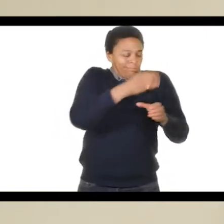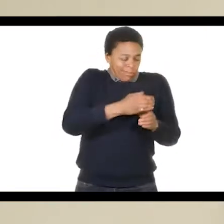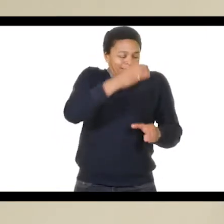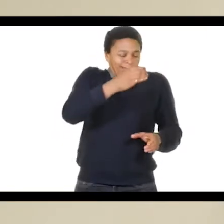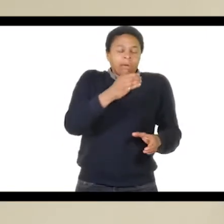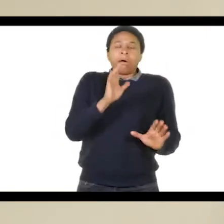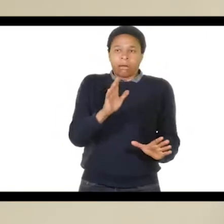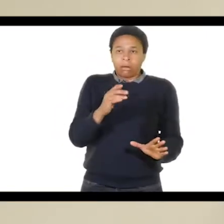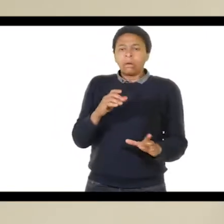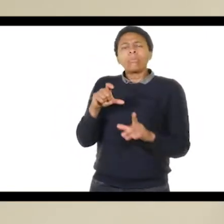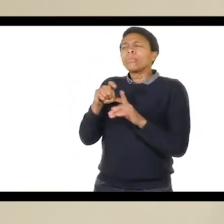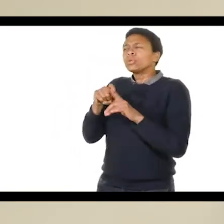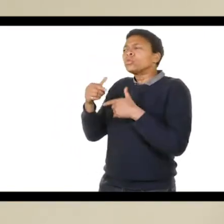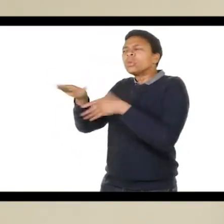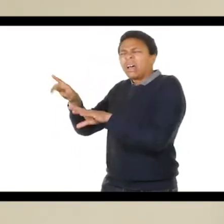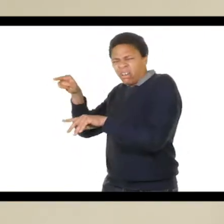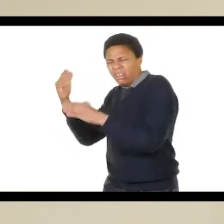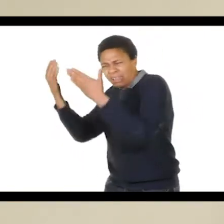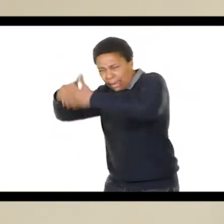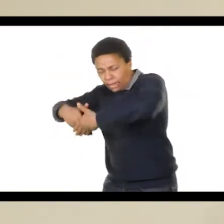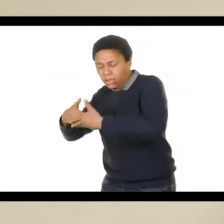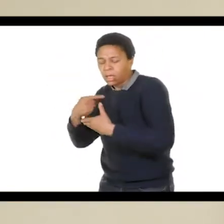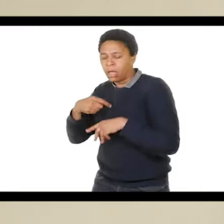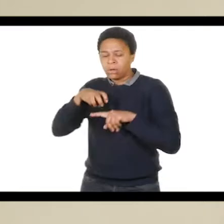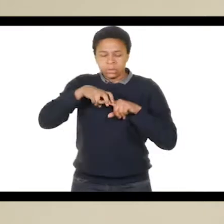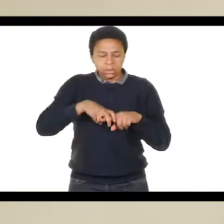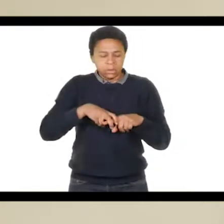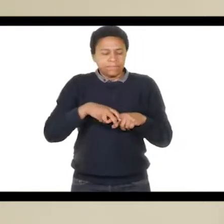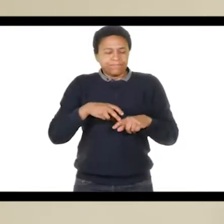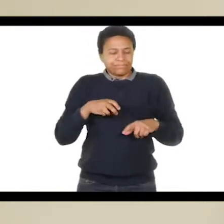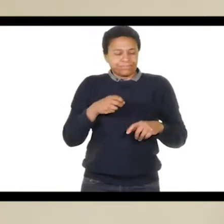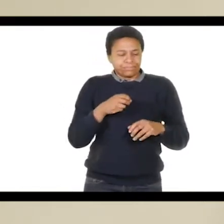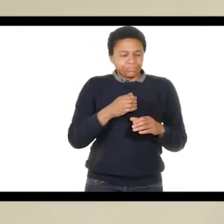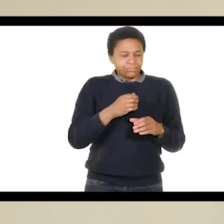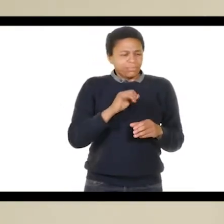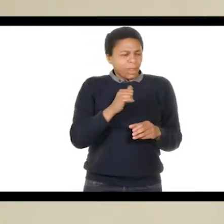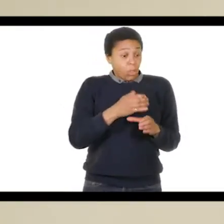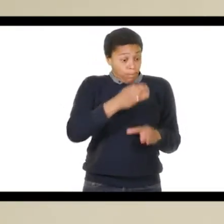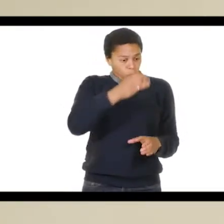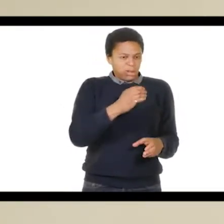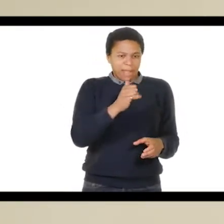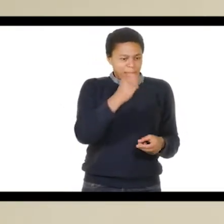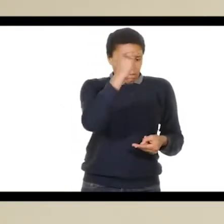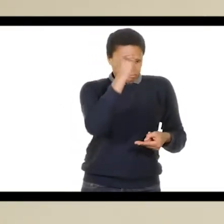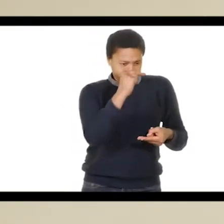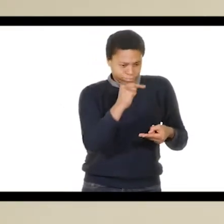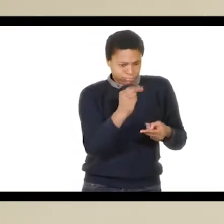And I was sitting in the kitchen, on my stool, with my bottle of wine. And I think I must have drank